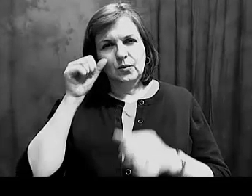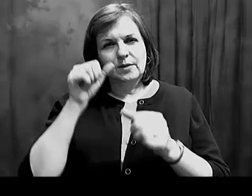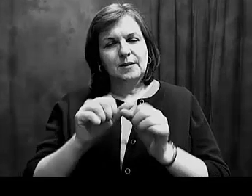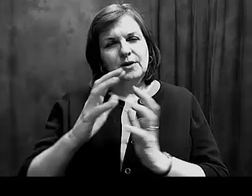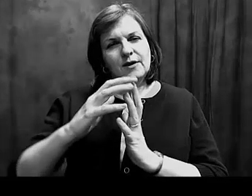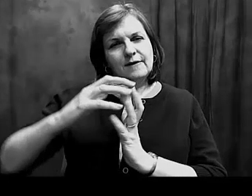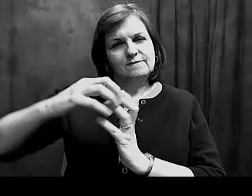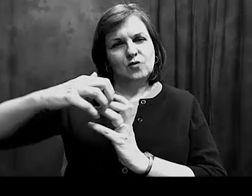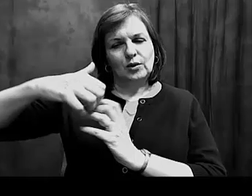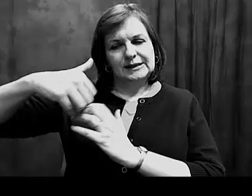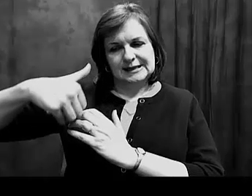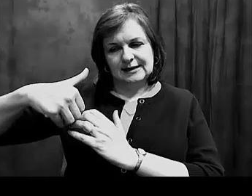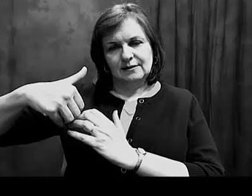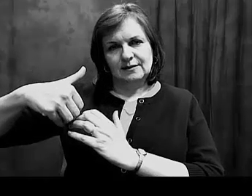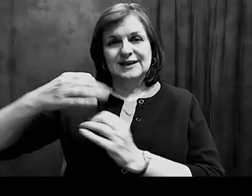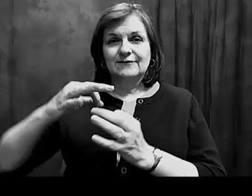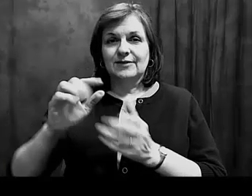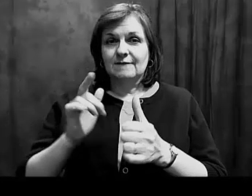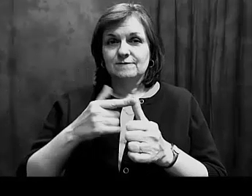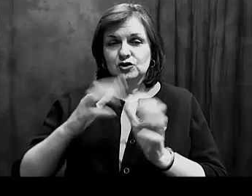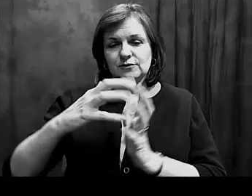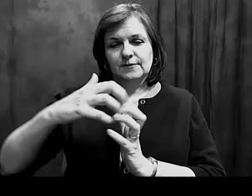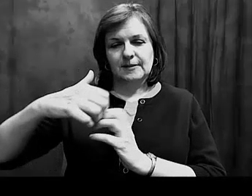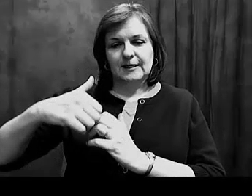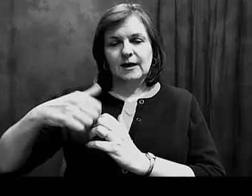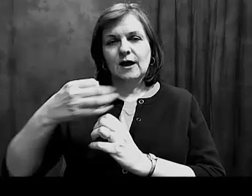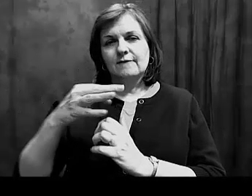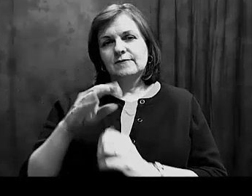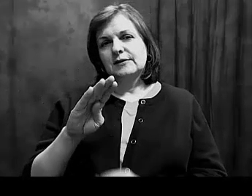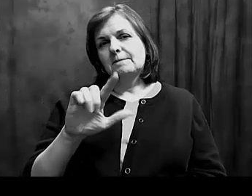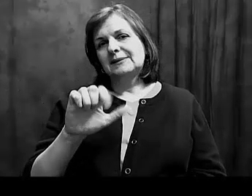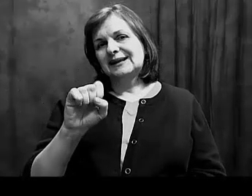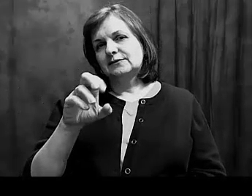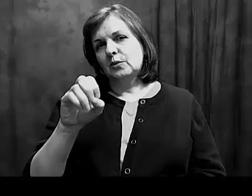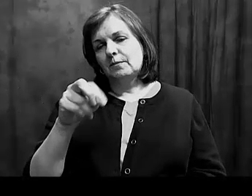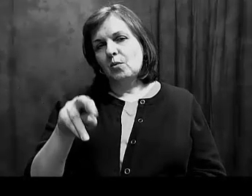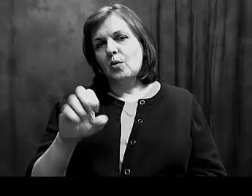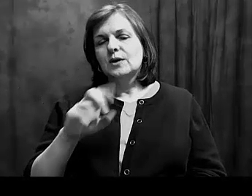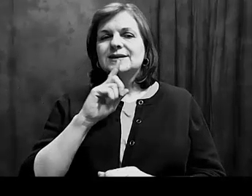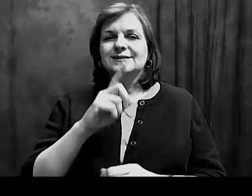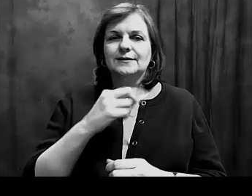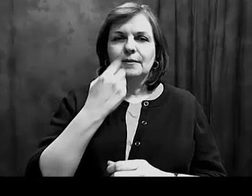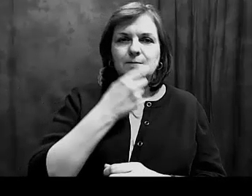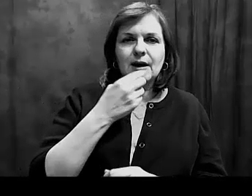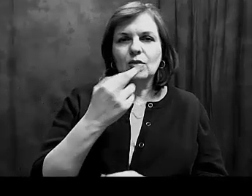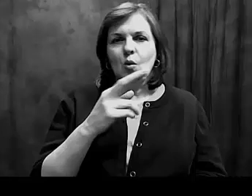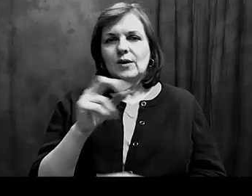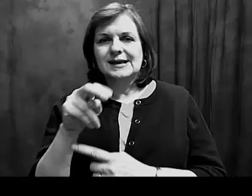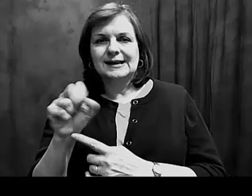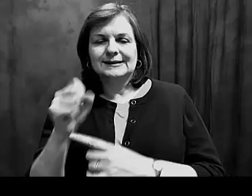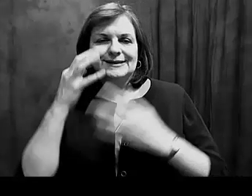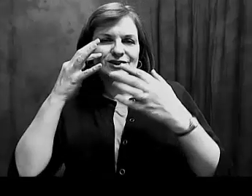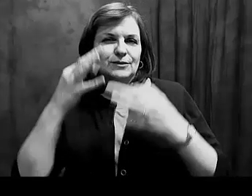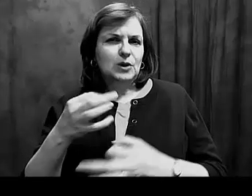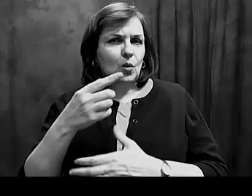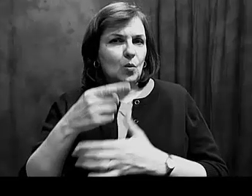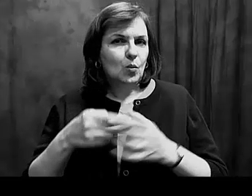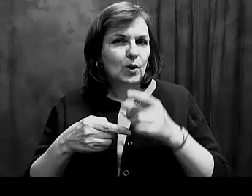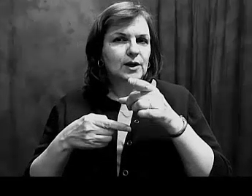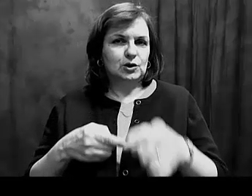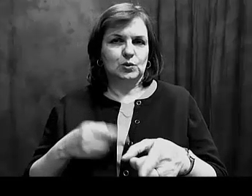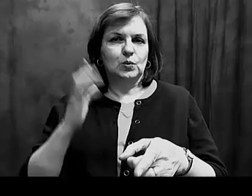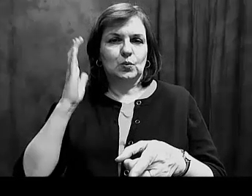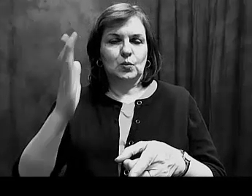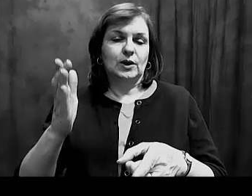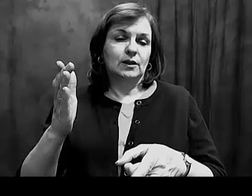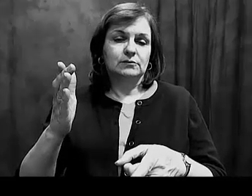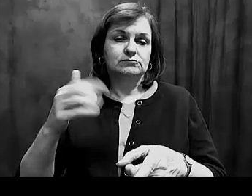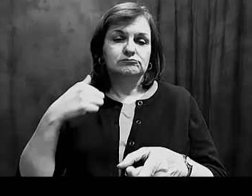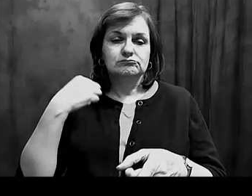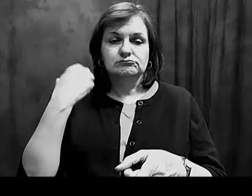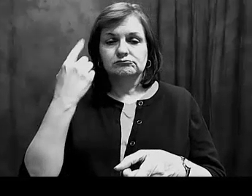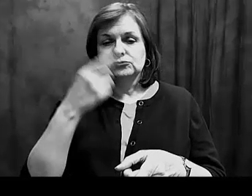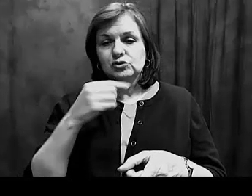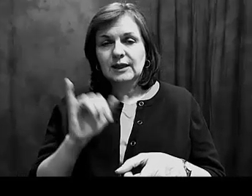and whether not that first folding in of the blastopore is actually the mouth or the anus determines what you were going to